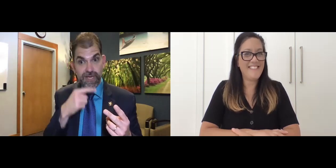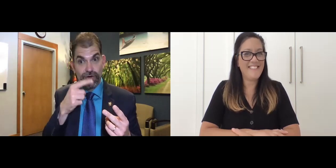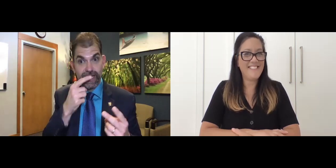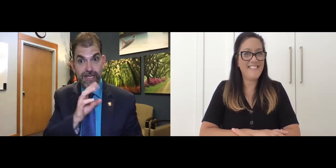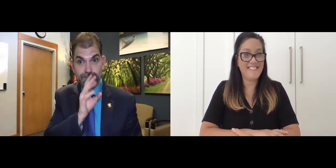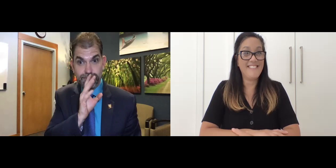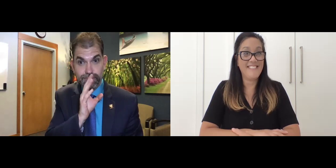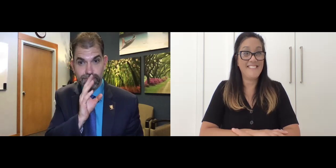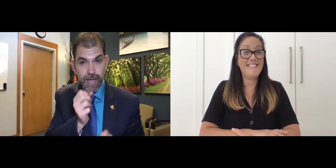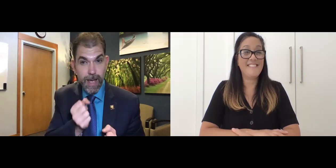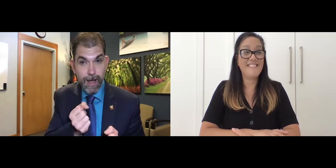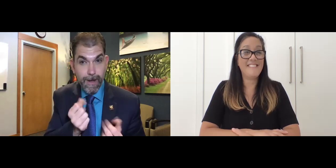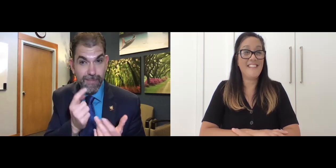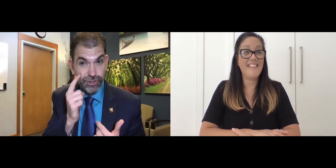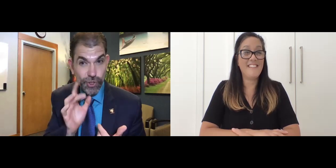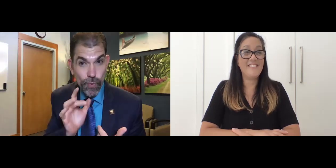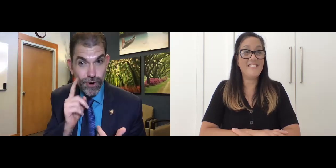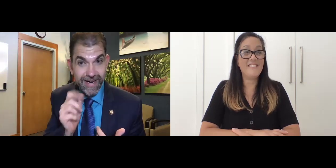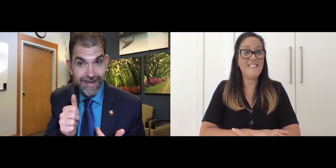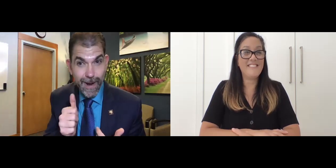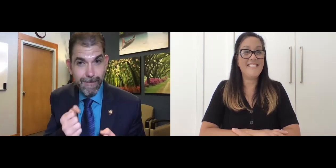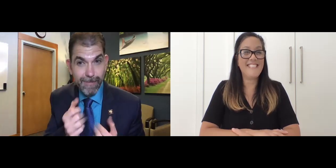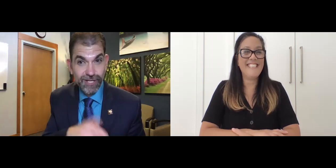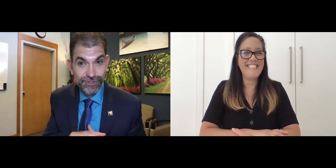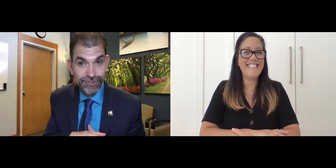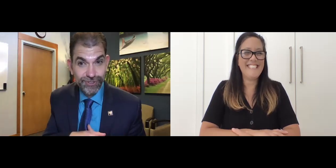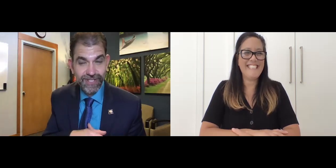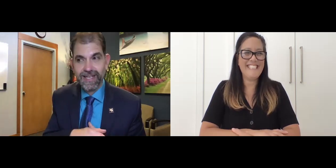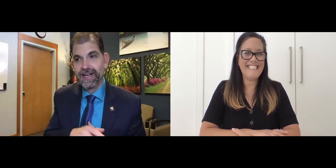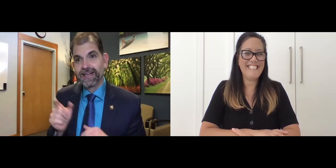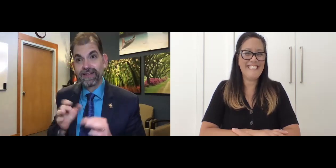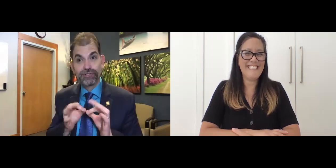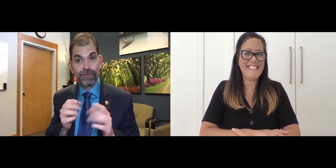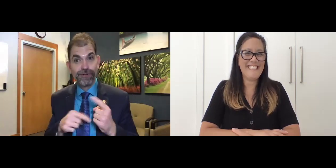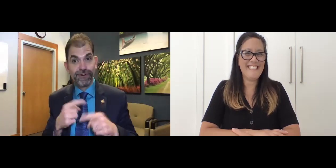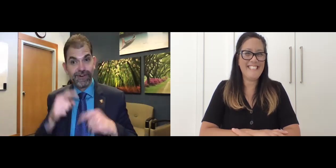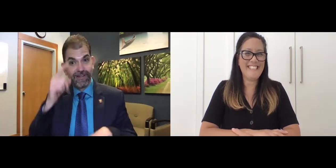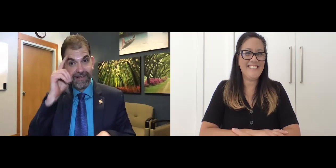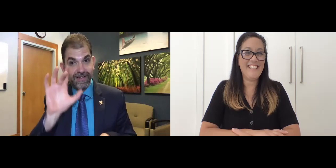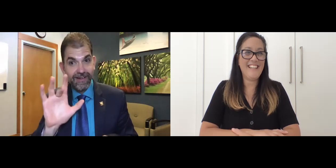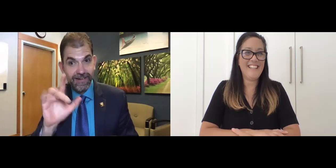and that terminology is specific, quarter, dime. The interpreter